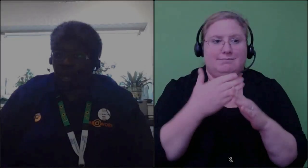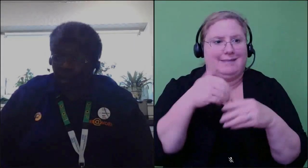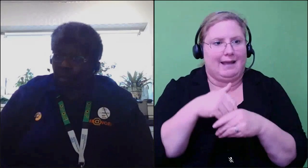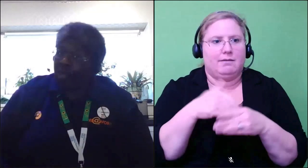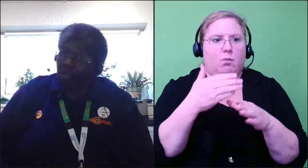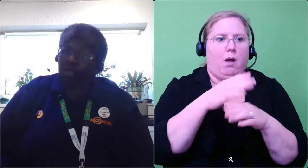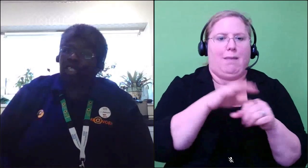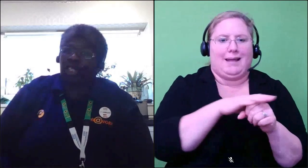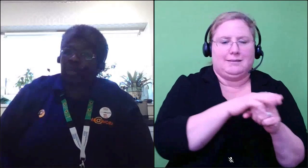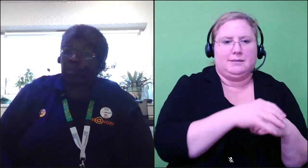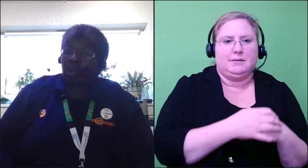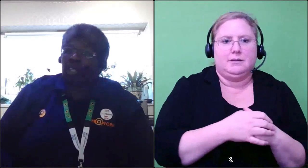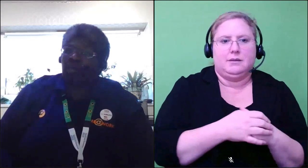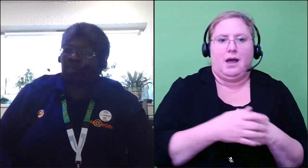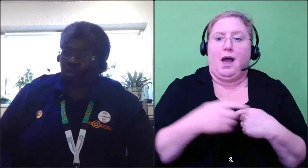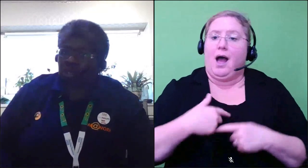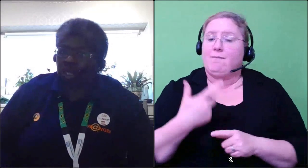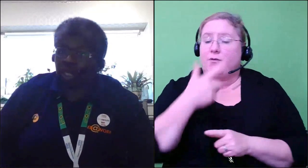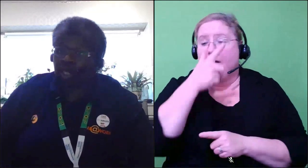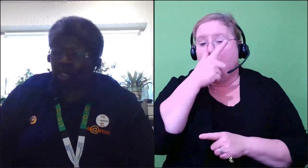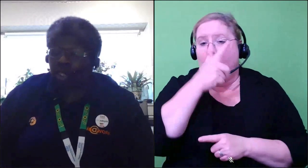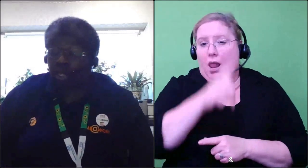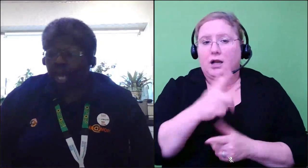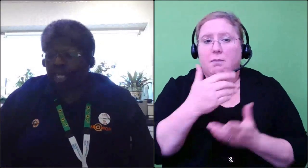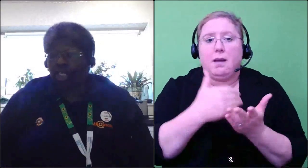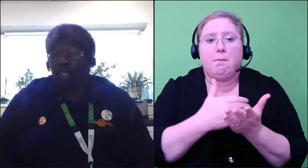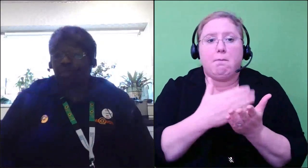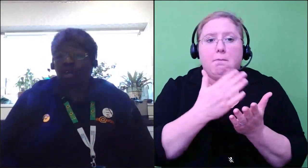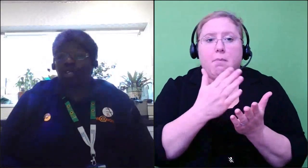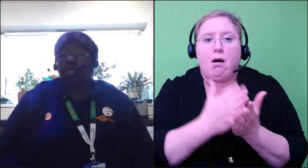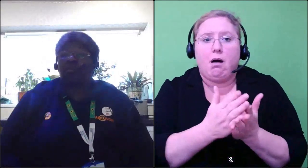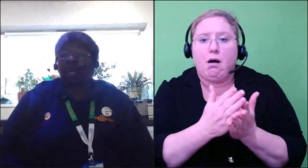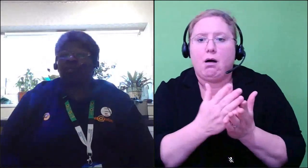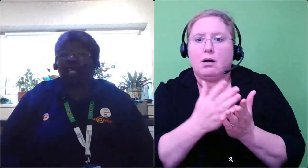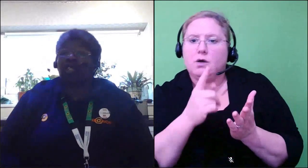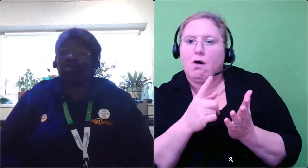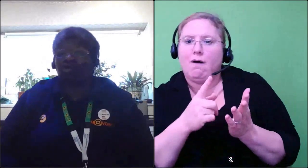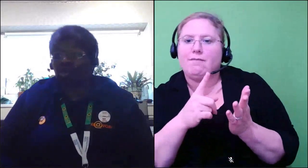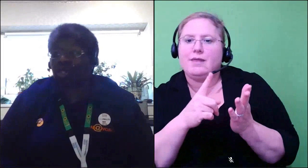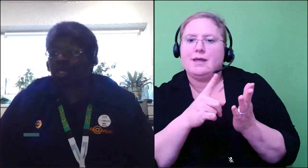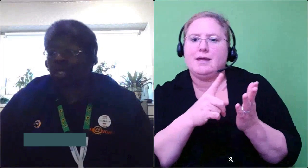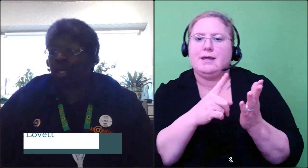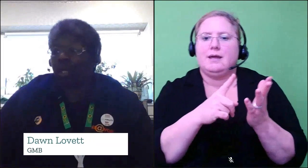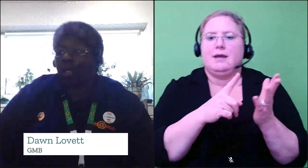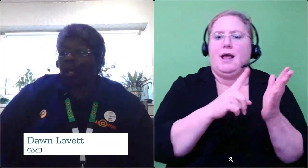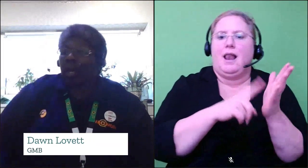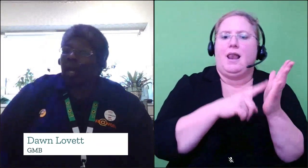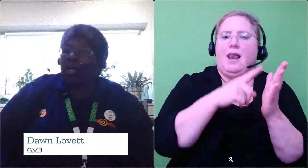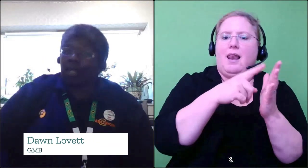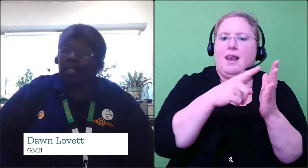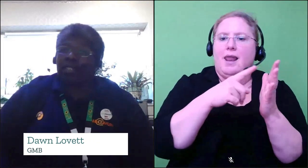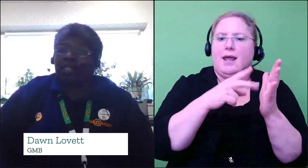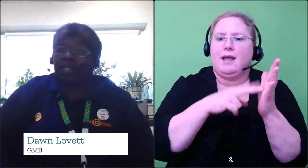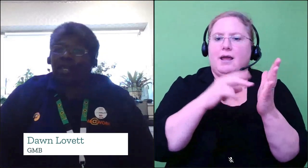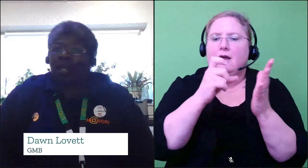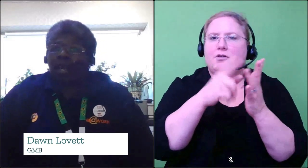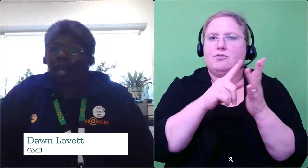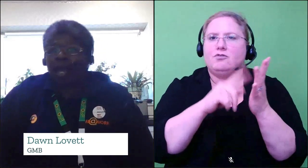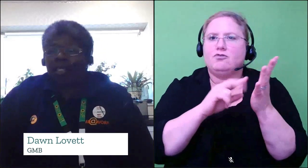I'm very lucky to be part of a [indiscernible] NHS partnership foundation trust that has